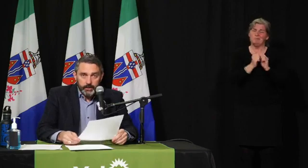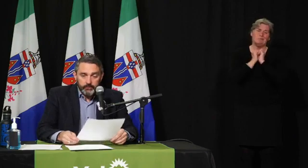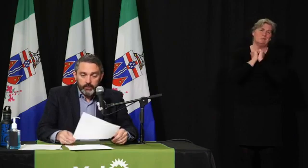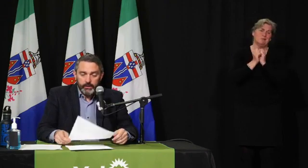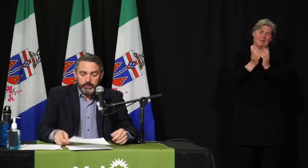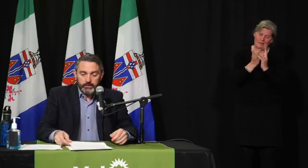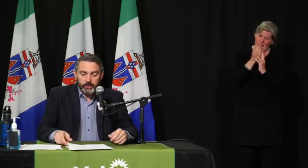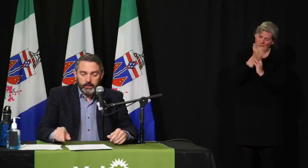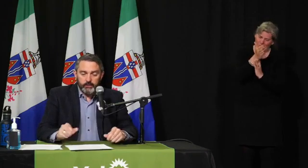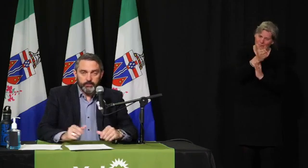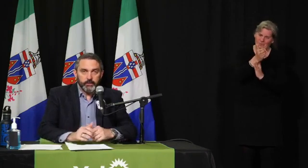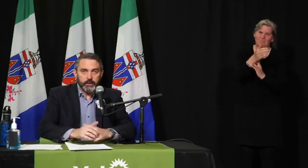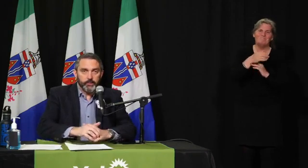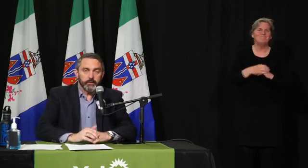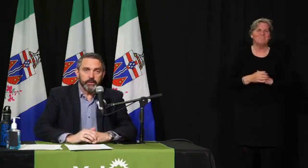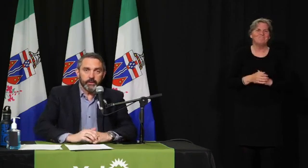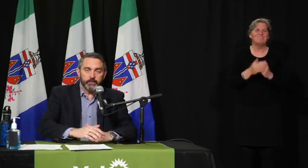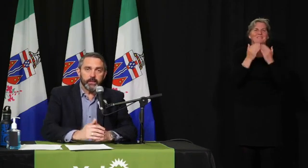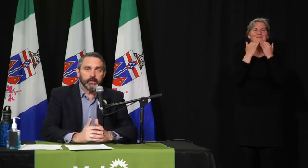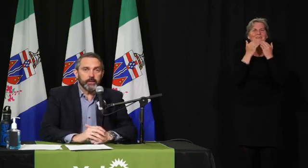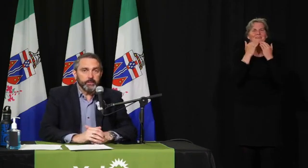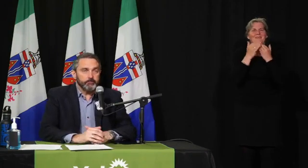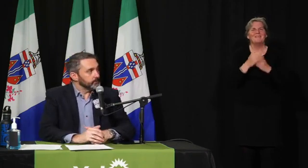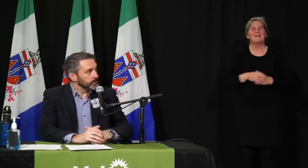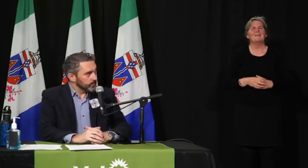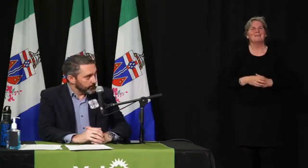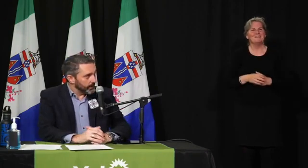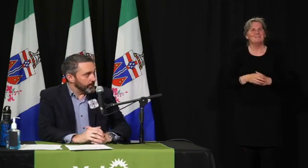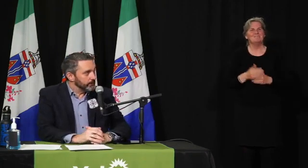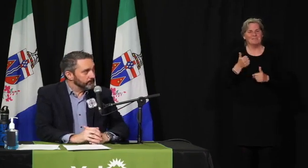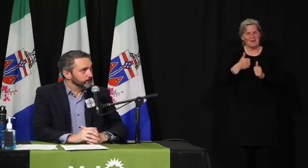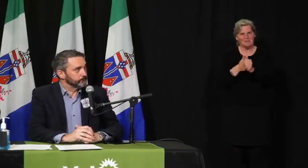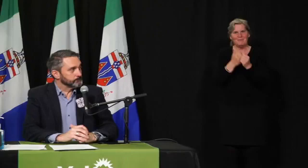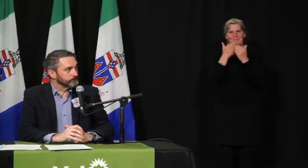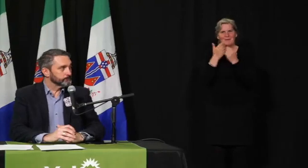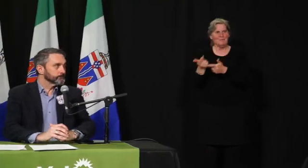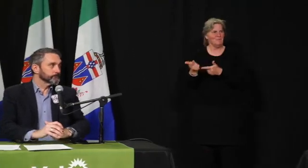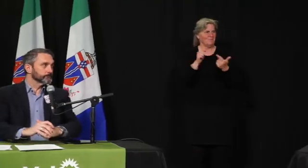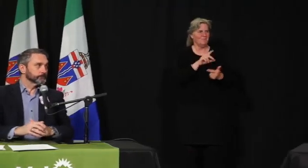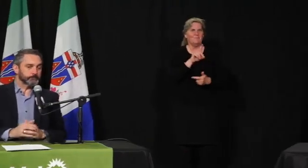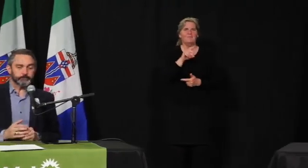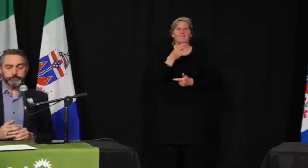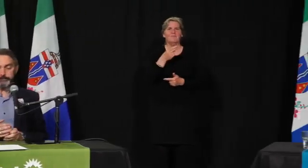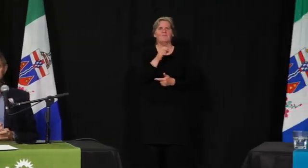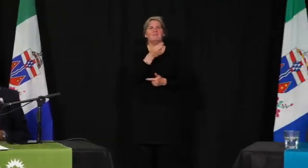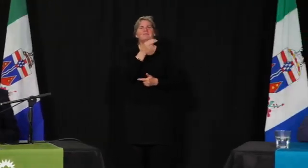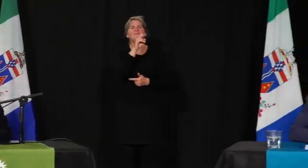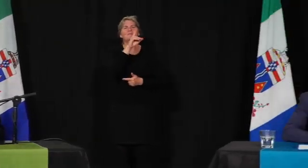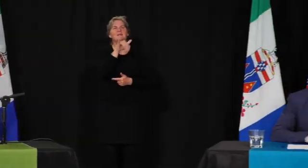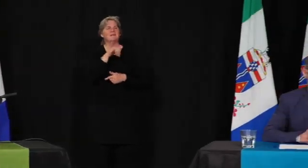Thank you very much for the opportunity to update you today. Dr Hanley?